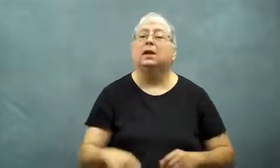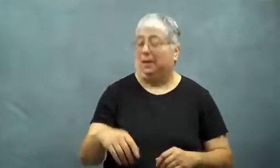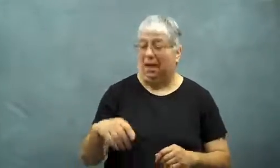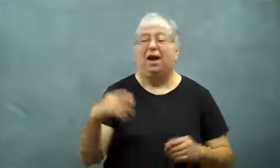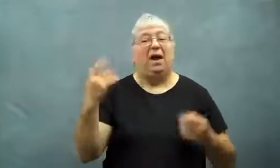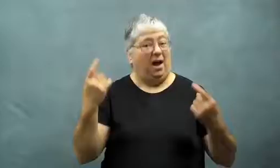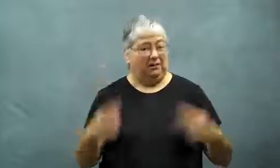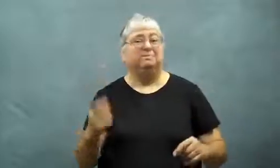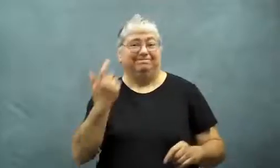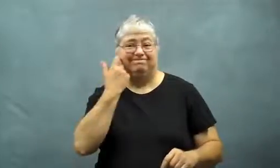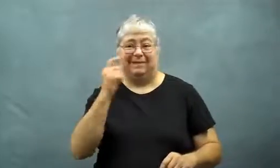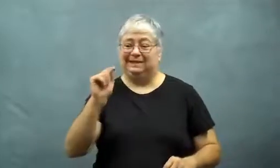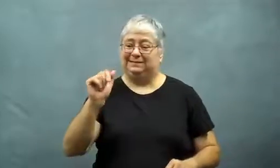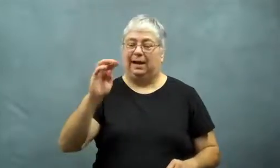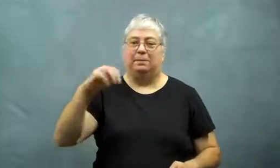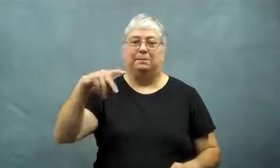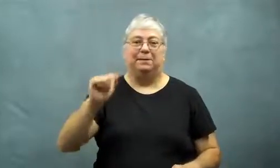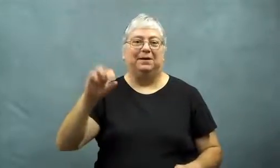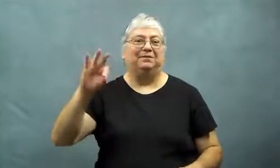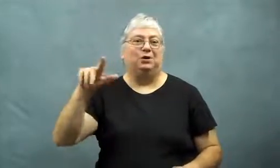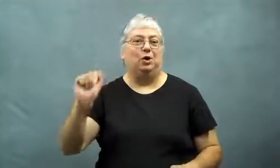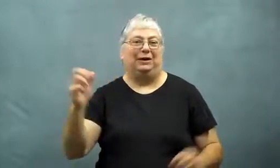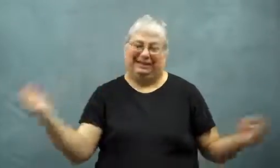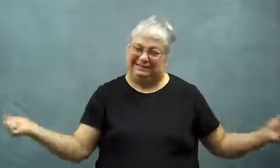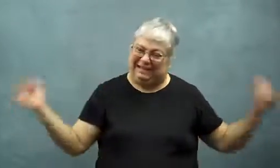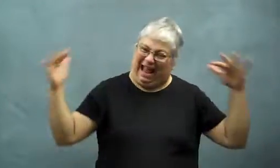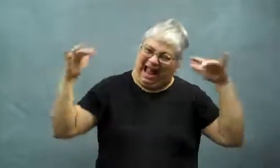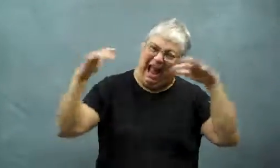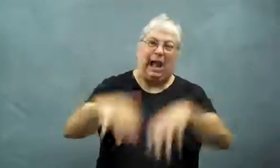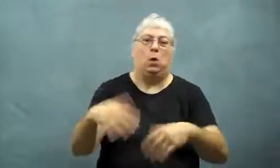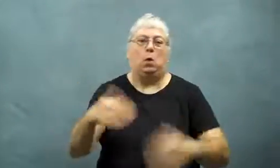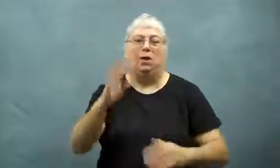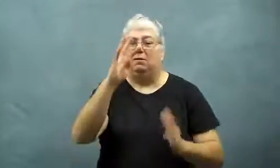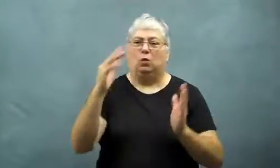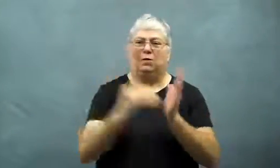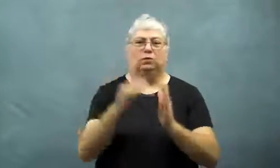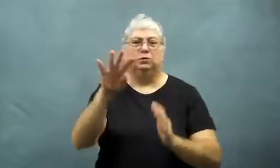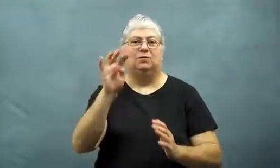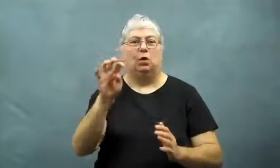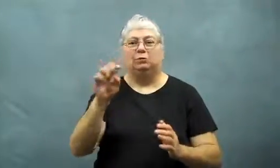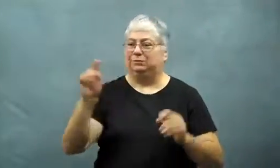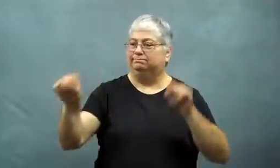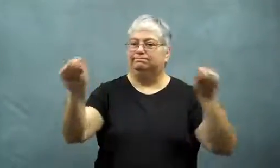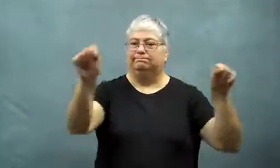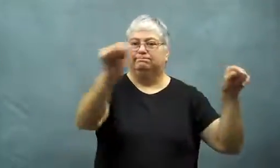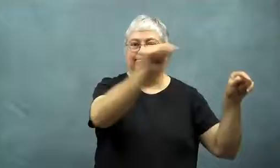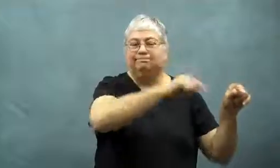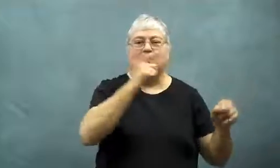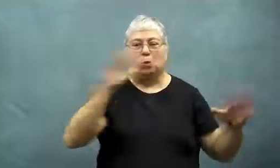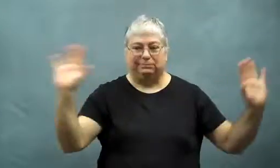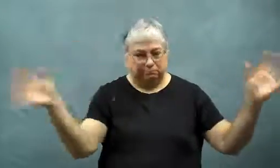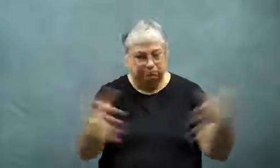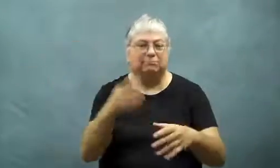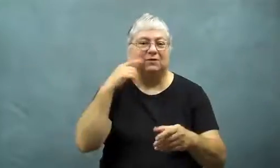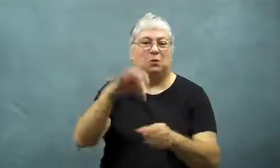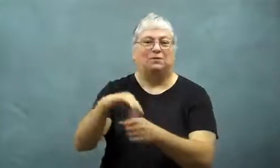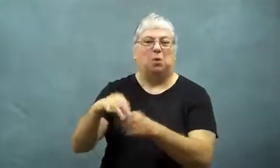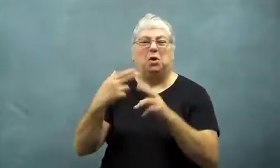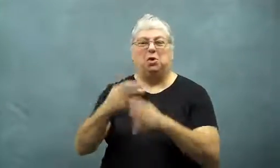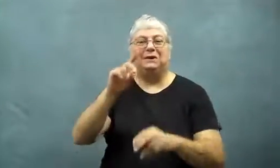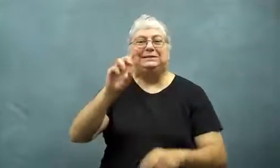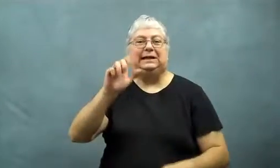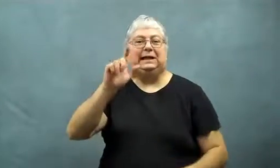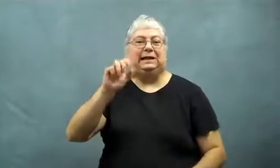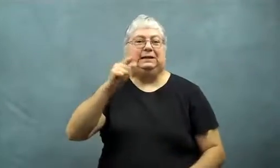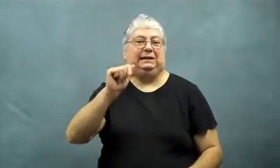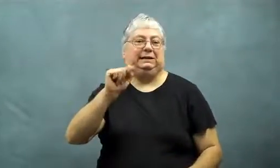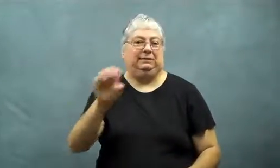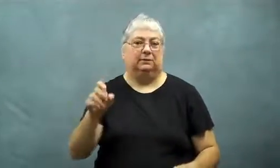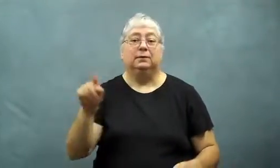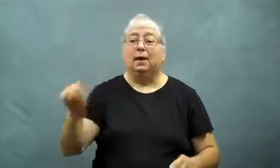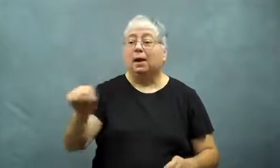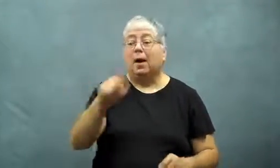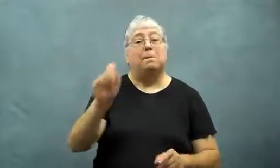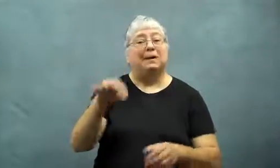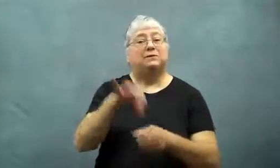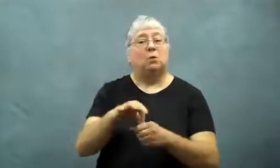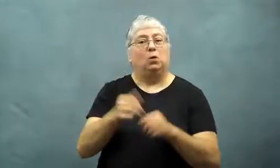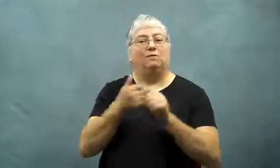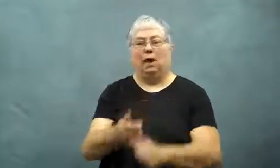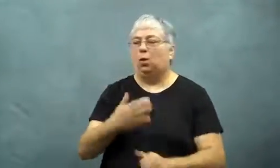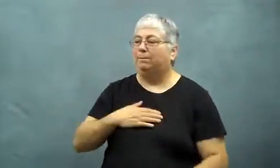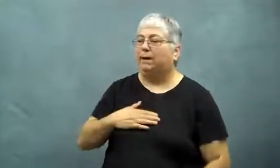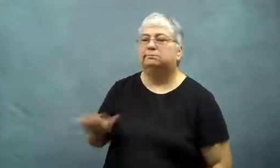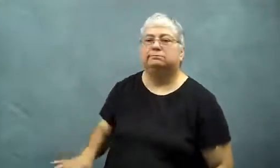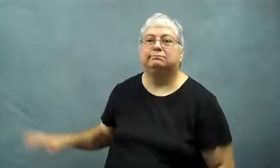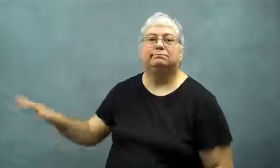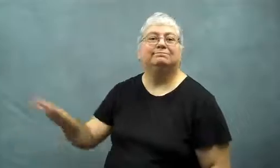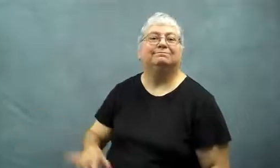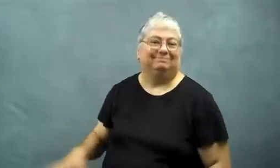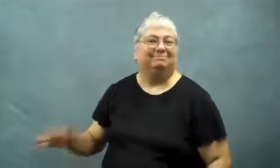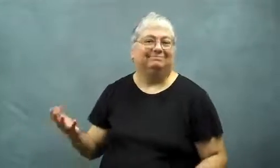Recently, 4,400 delegates converged in Tampa, Florida to do this.